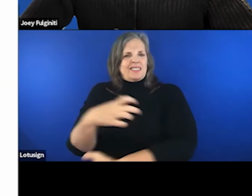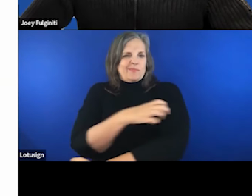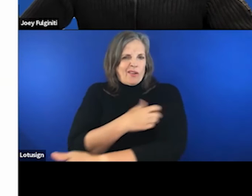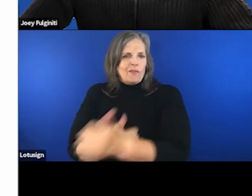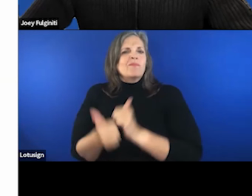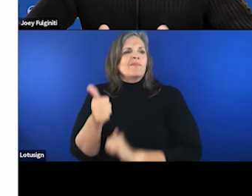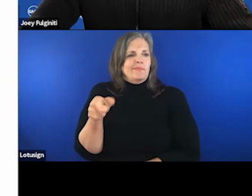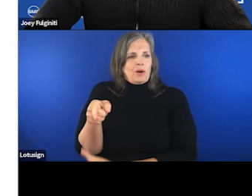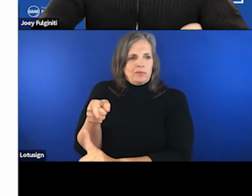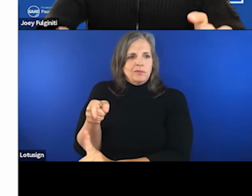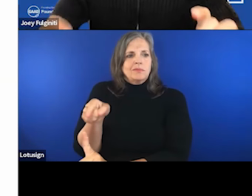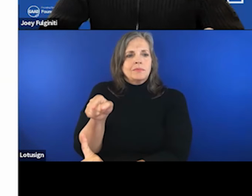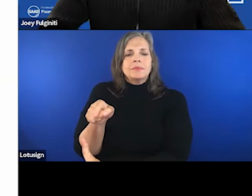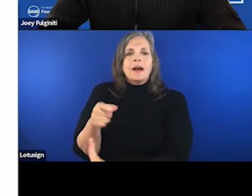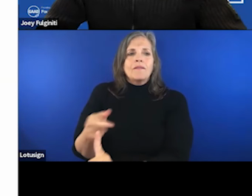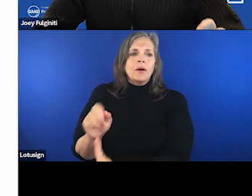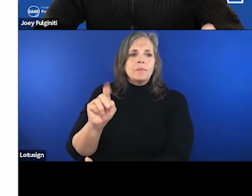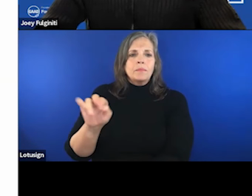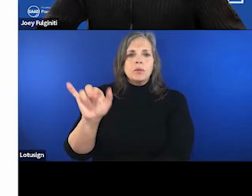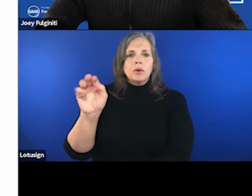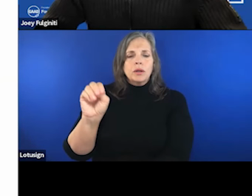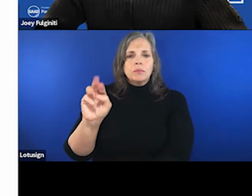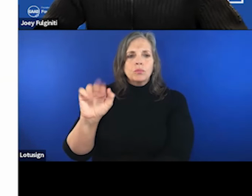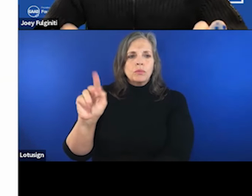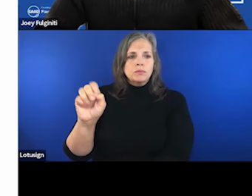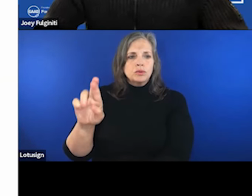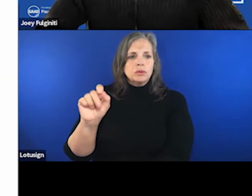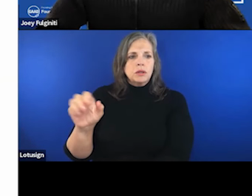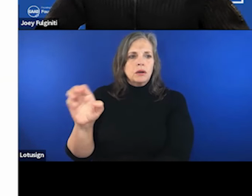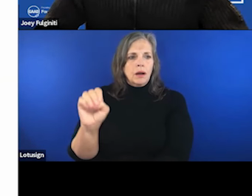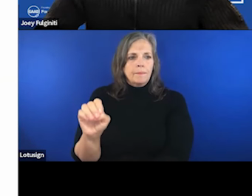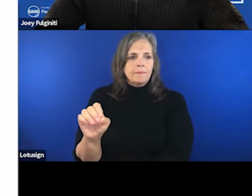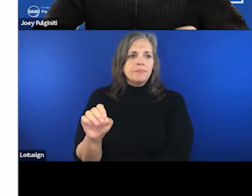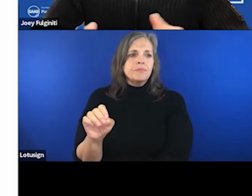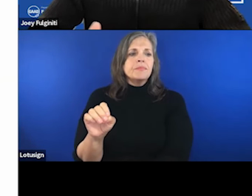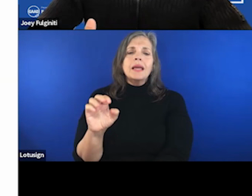the way they describe it is the action of understanding being aware of being sensitive